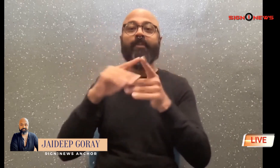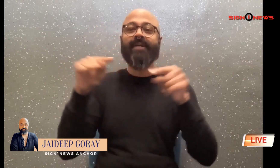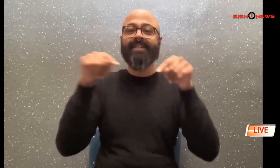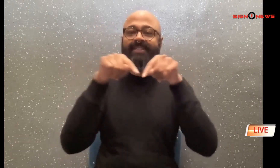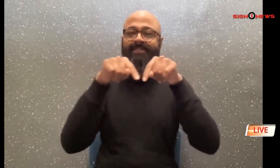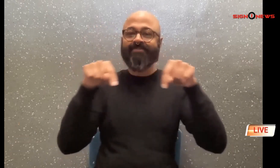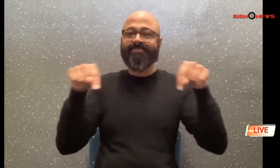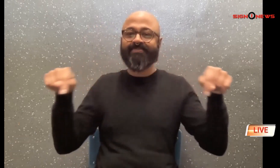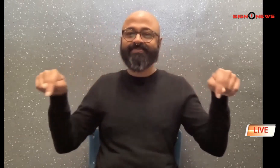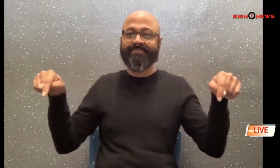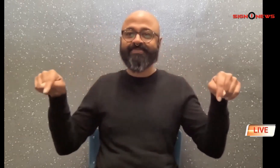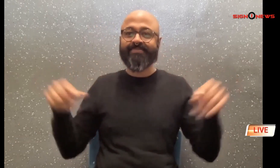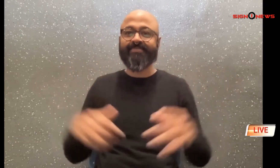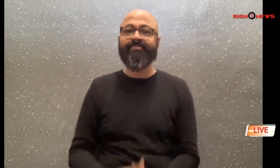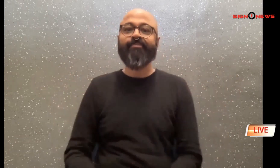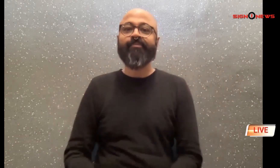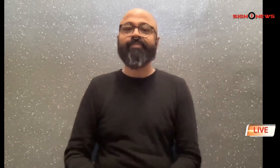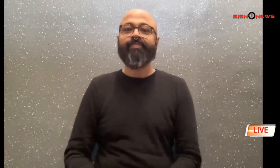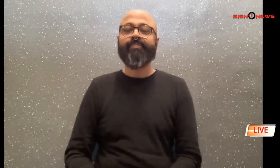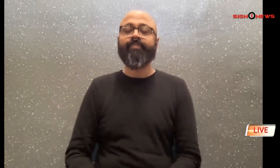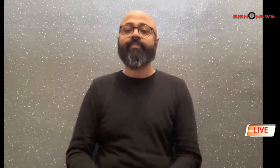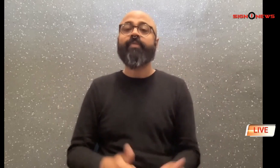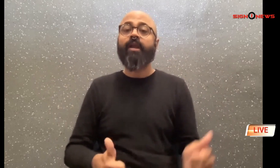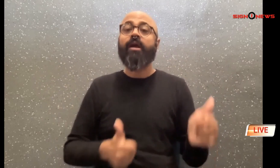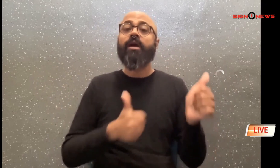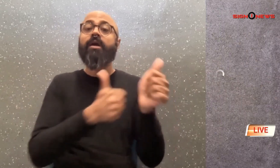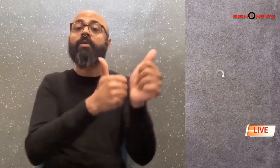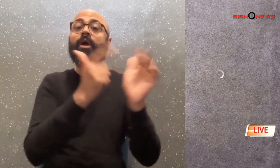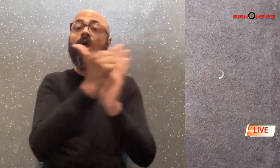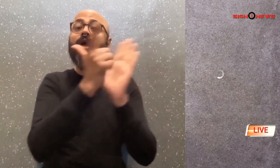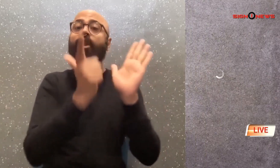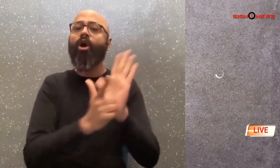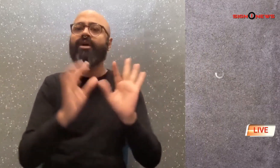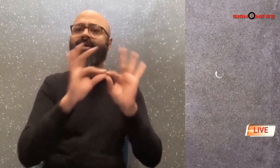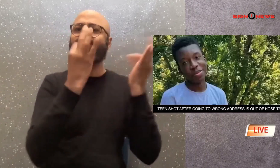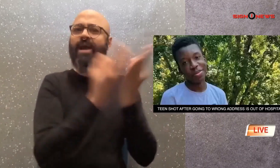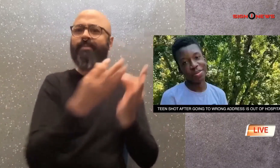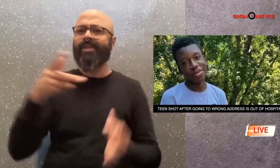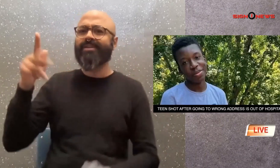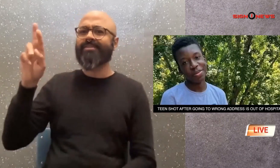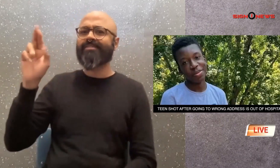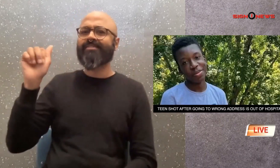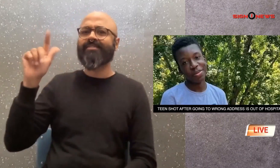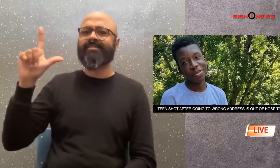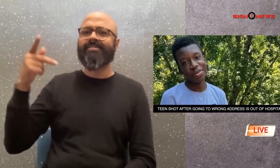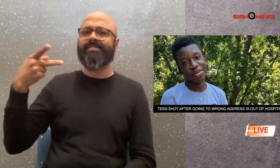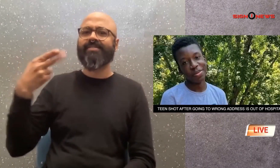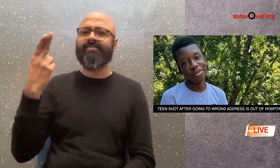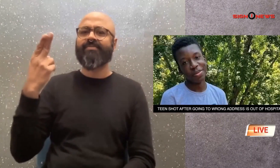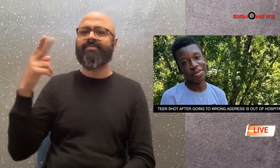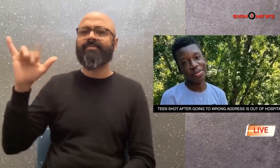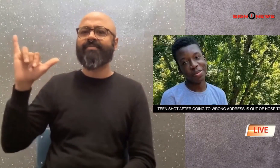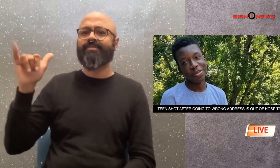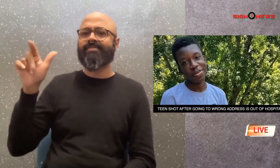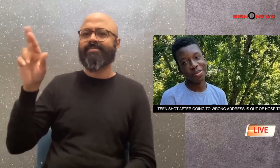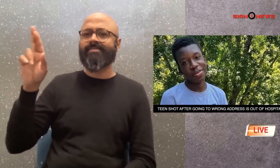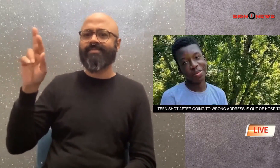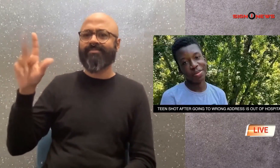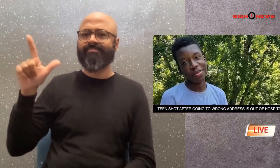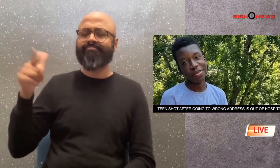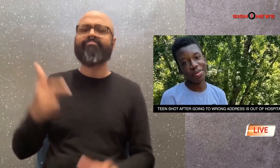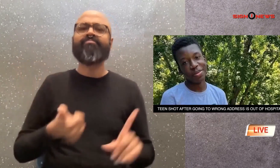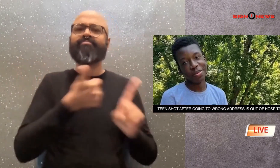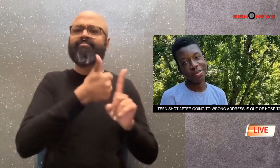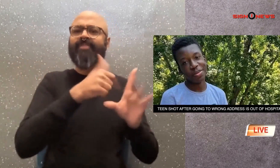update wem may add it at the bottom of the screen